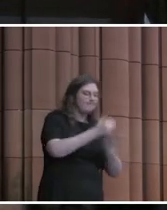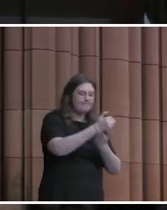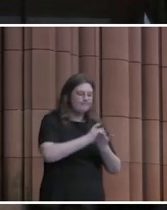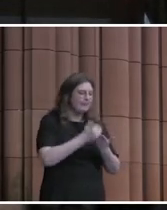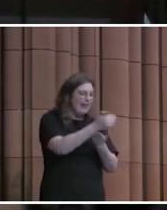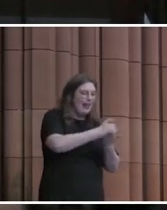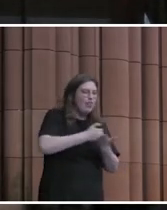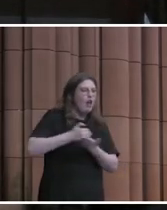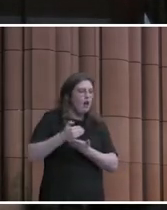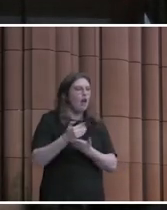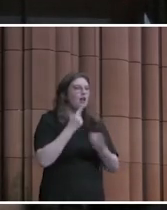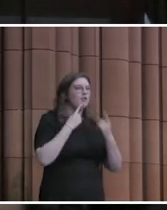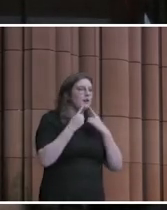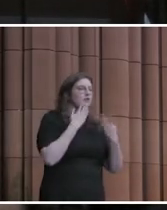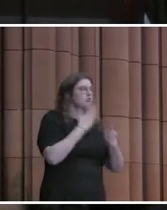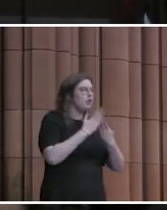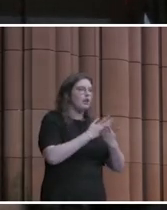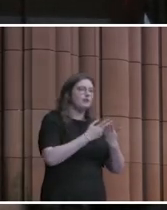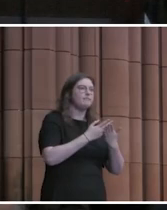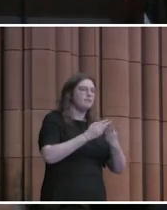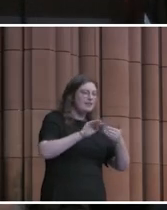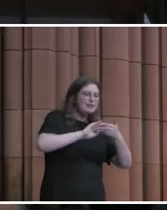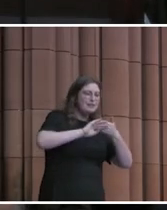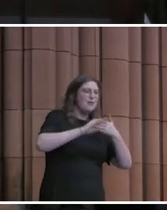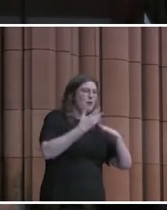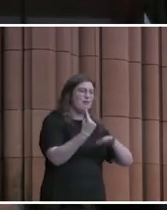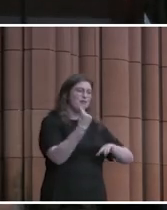that distinguishes us from our cave dwelling ancestors.